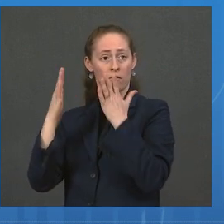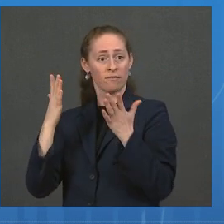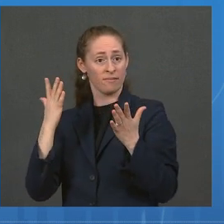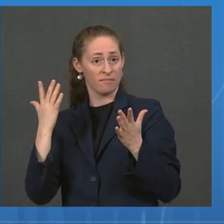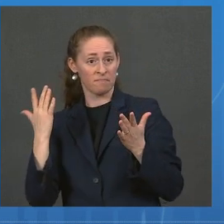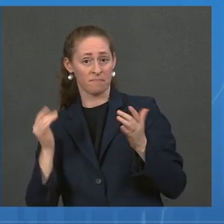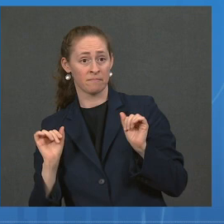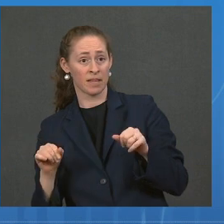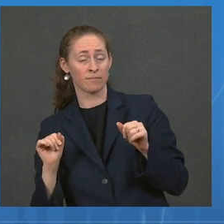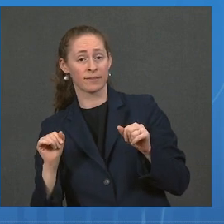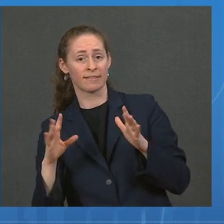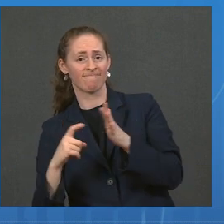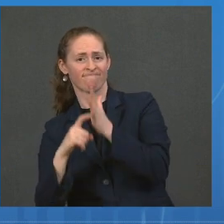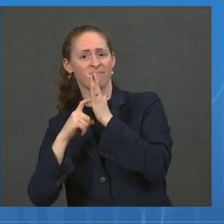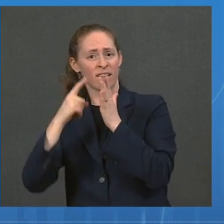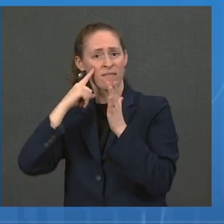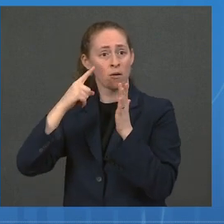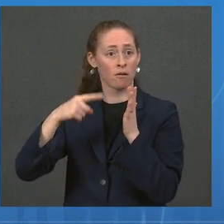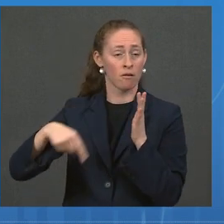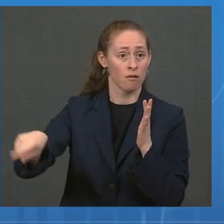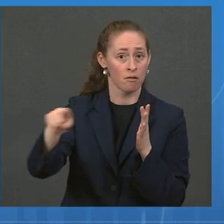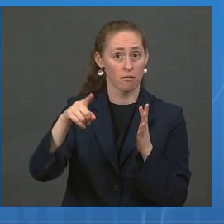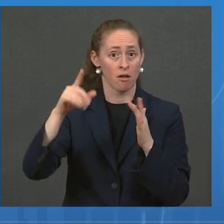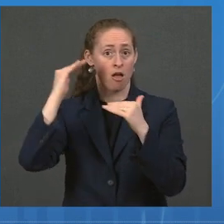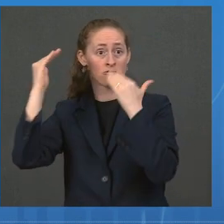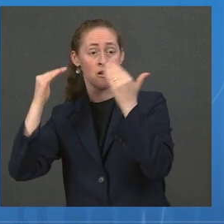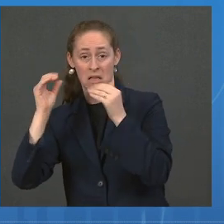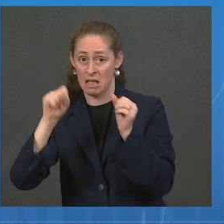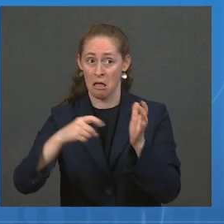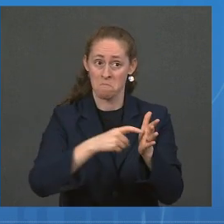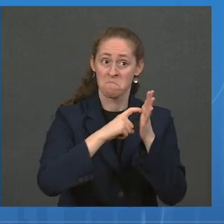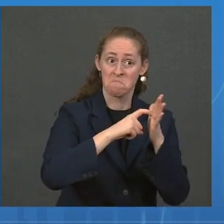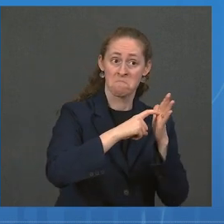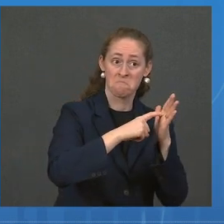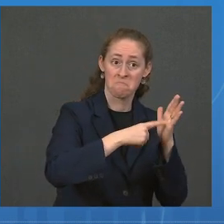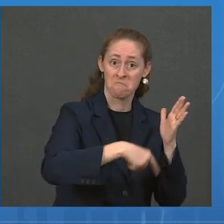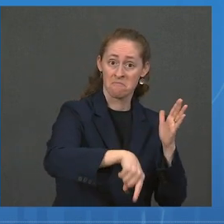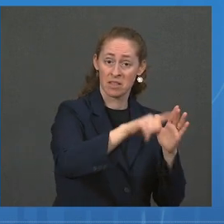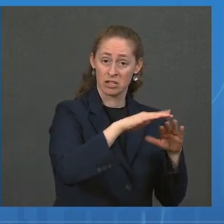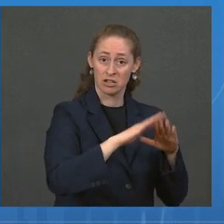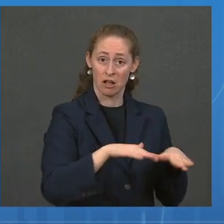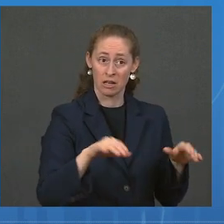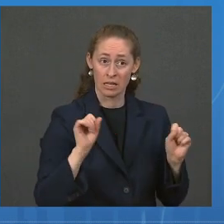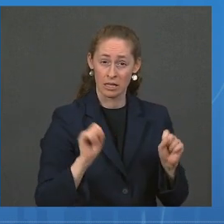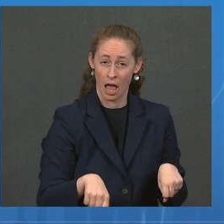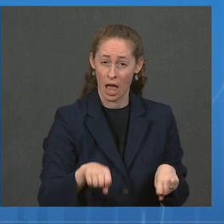for you to mandate vaccination for some or all children, and would you consider that?